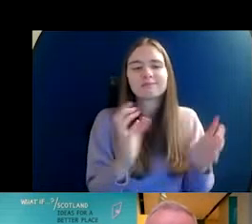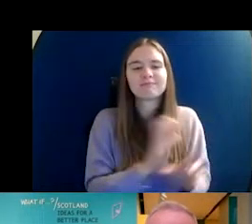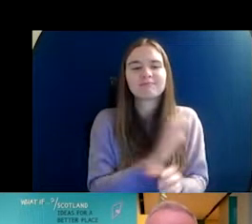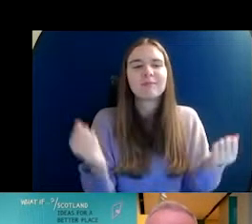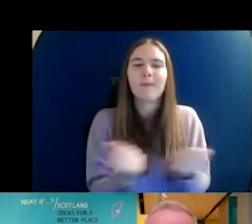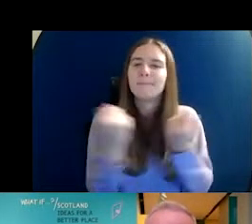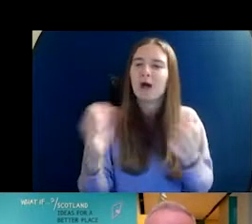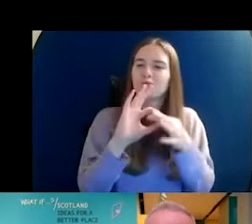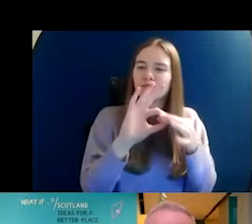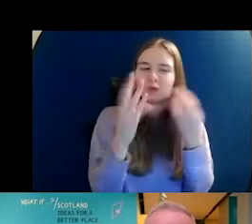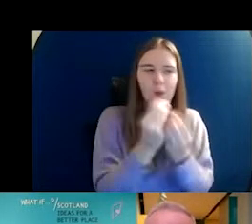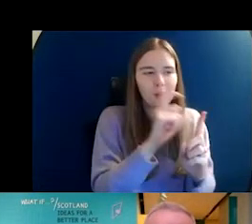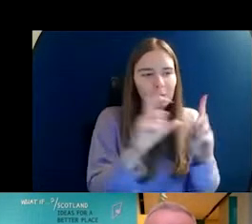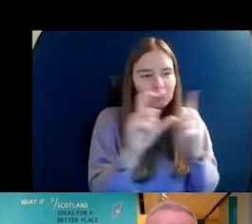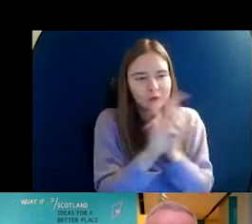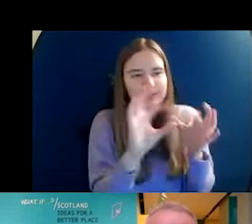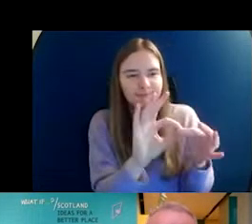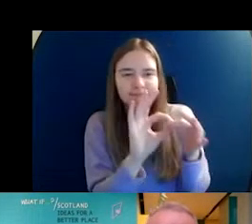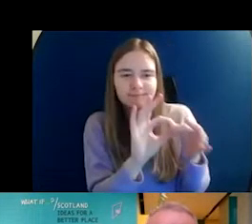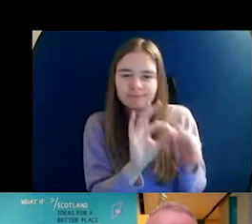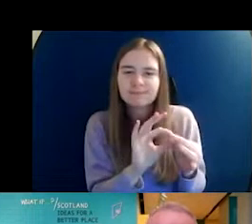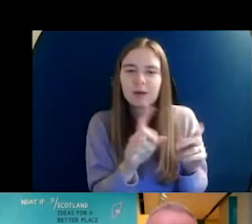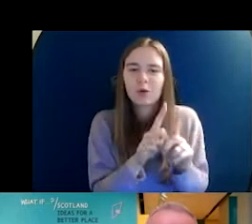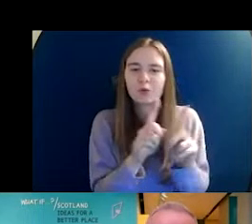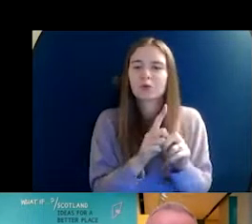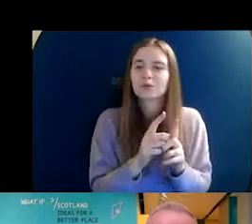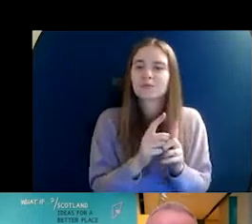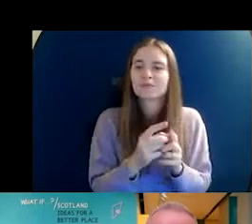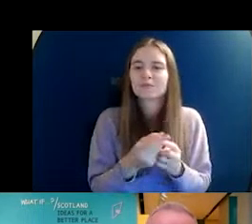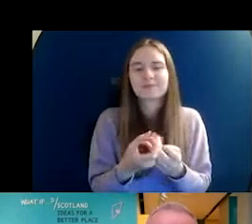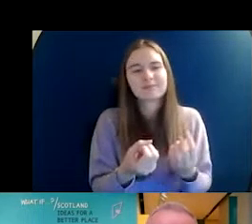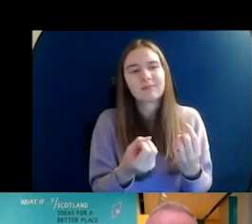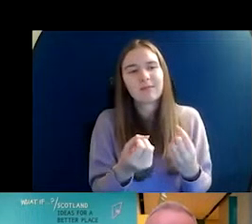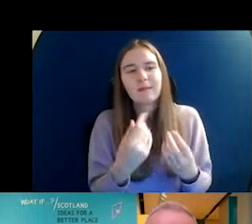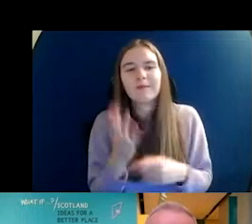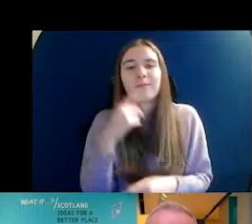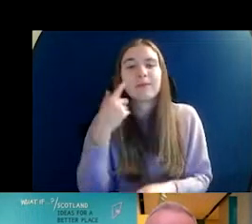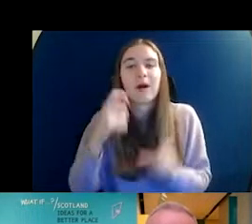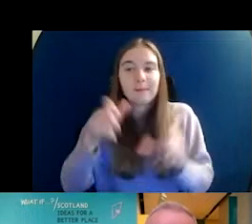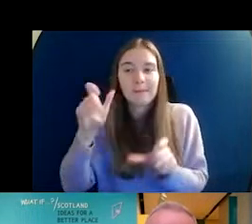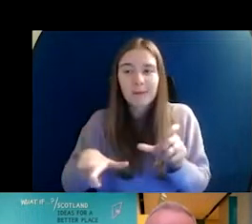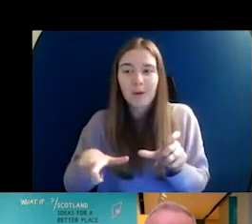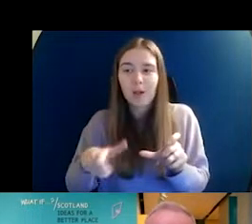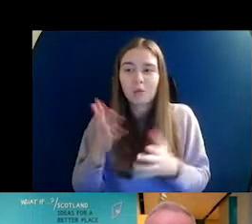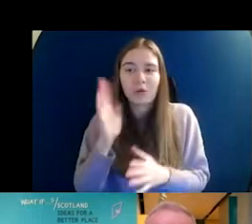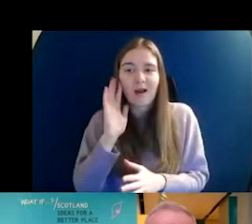with local people, and particularly hearing the voices of young people who are not normally heard in this process.